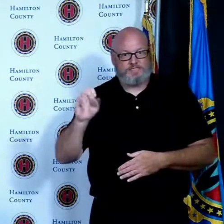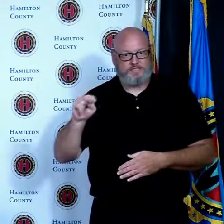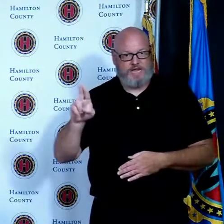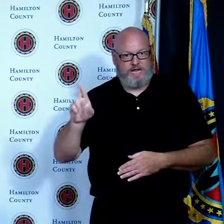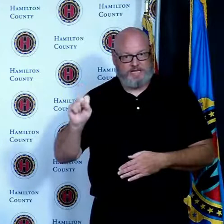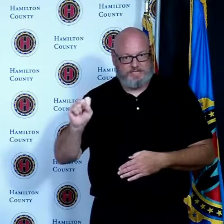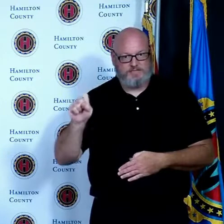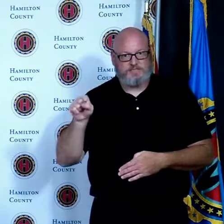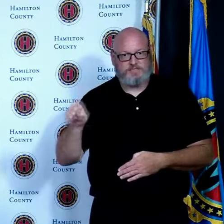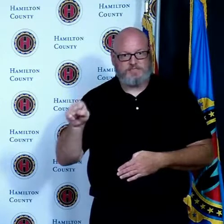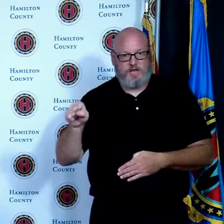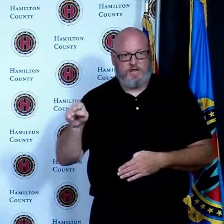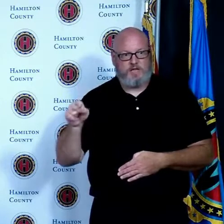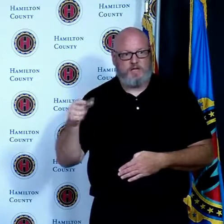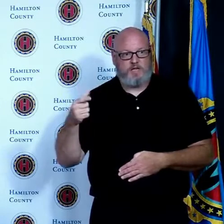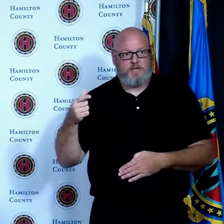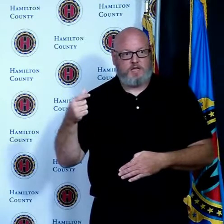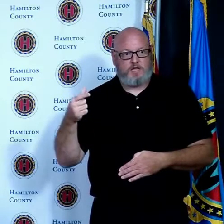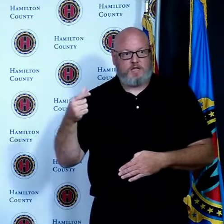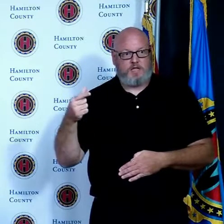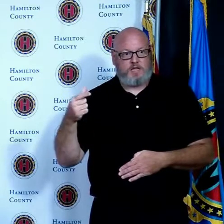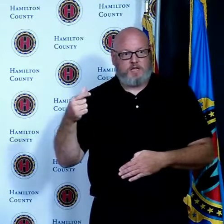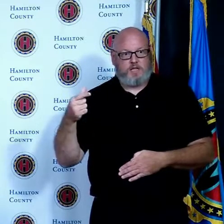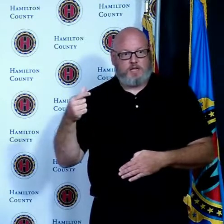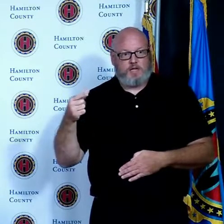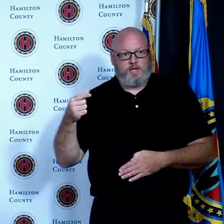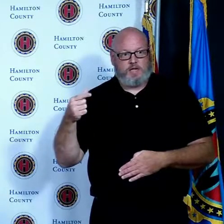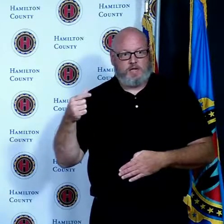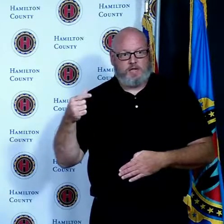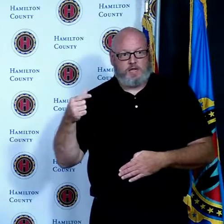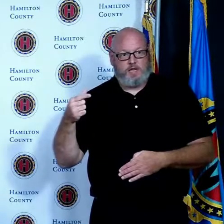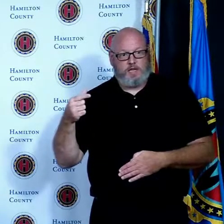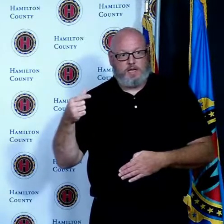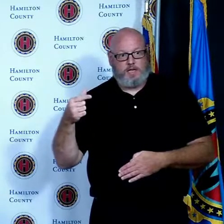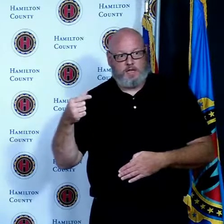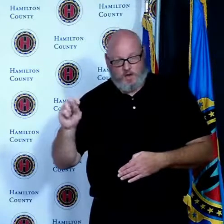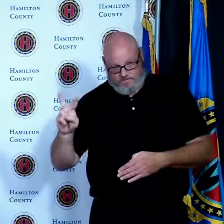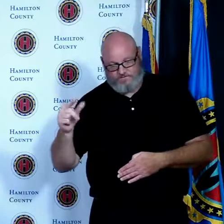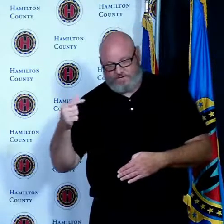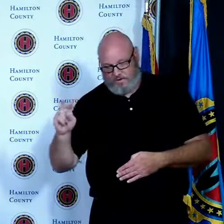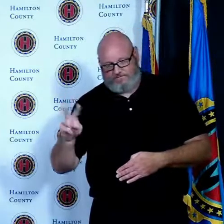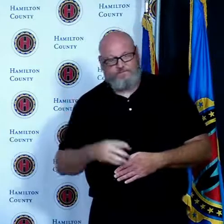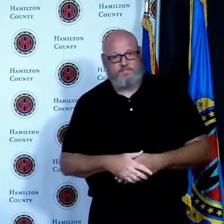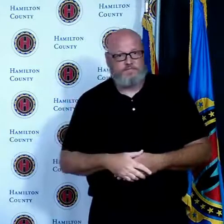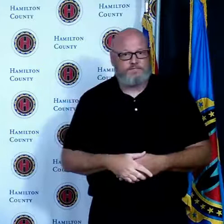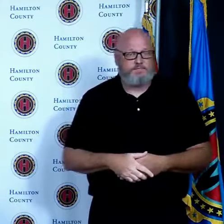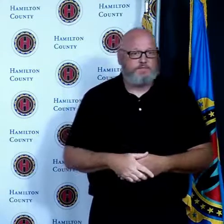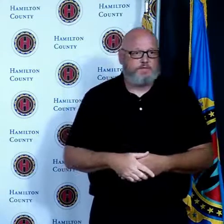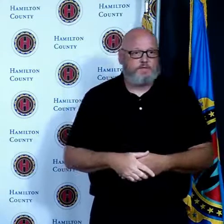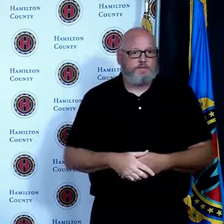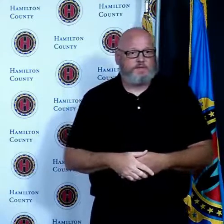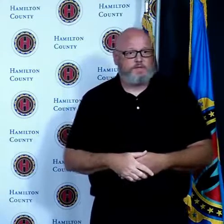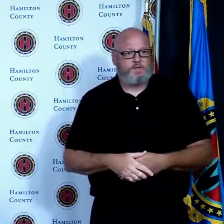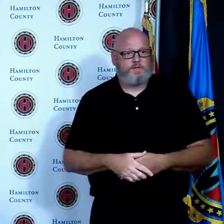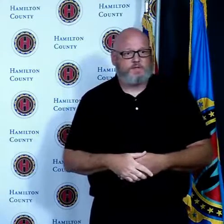then fill out the form your name will go off the list and they won't come to your door so I would recommend that everybody jump on